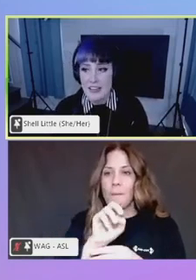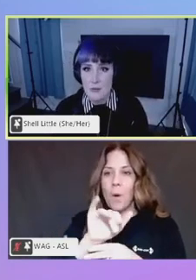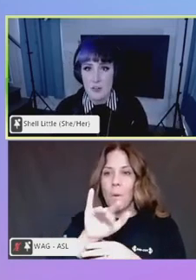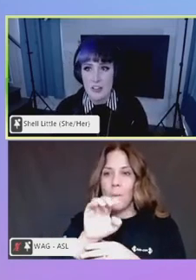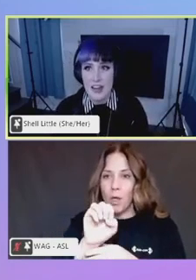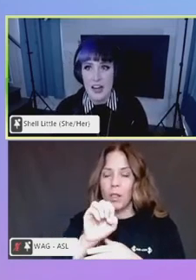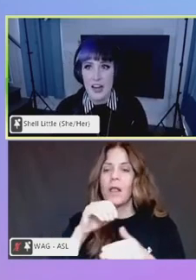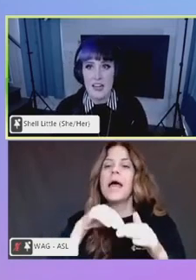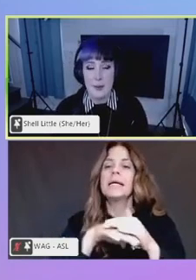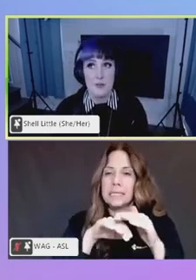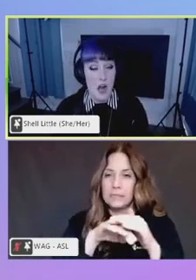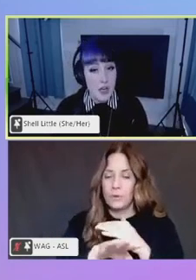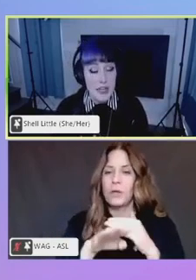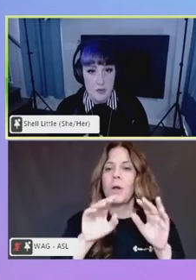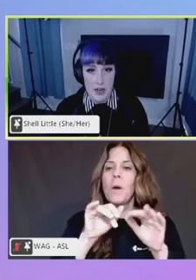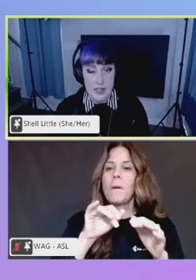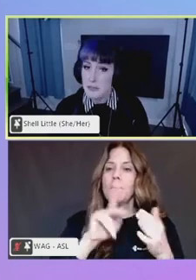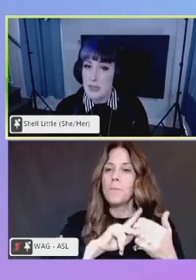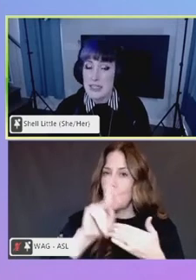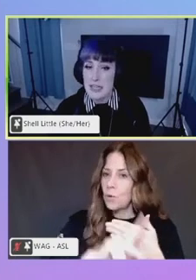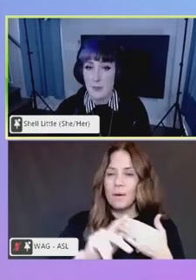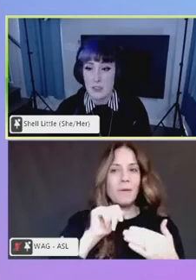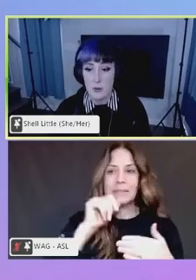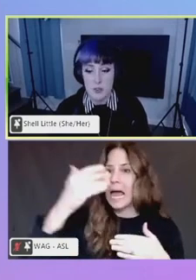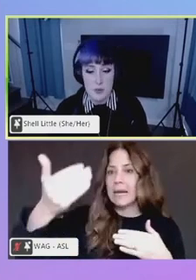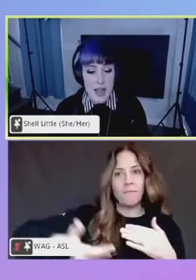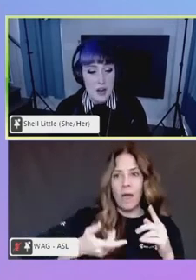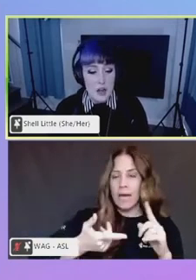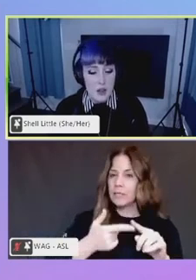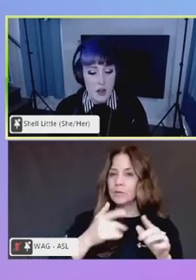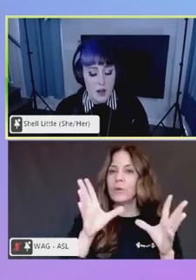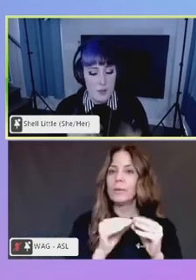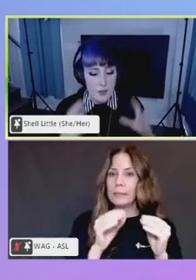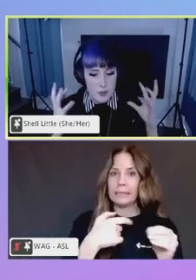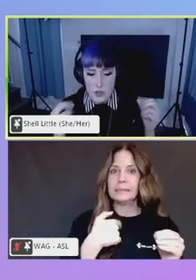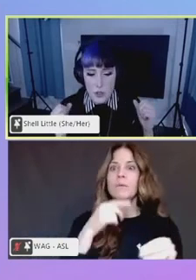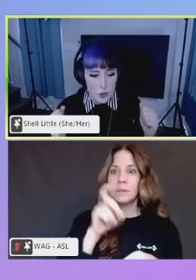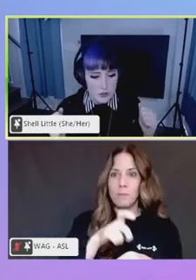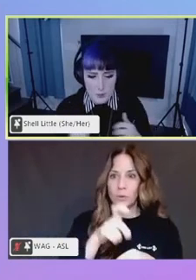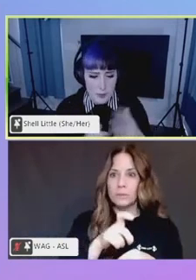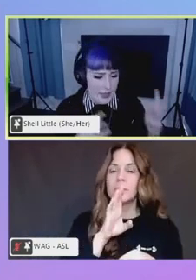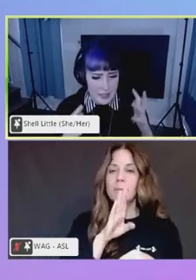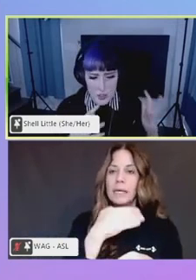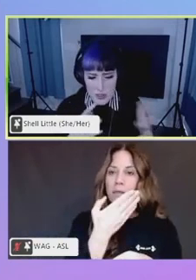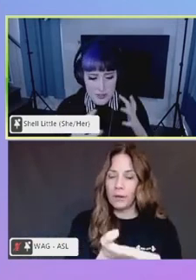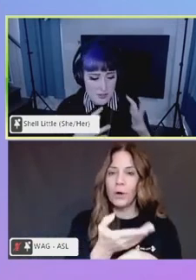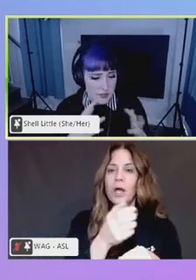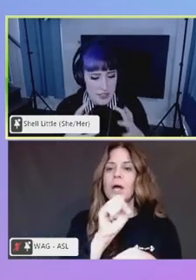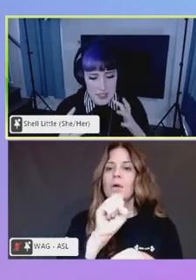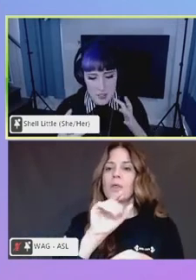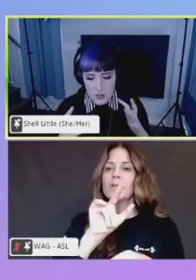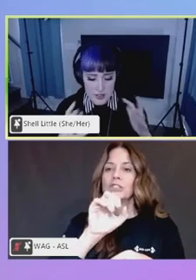started, and we had less pain, I will never forget, the are created and started to bubble accessibility program.